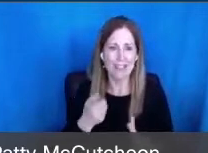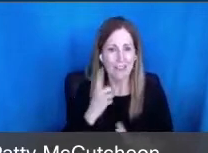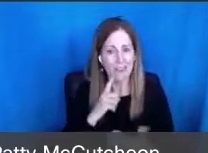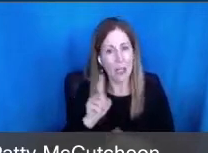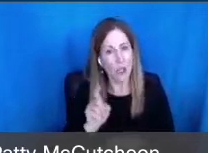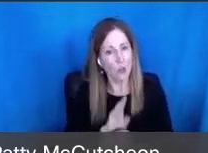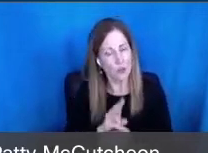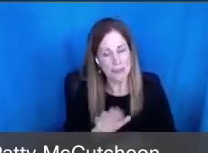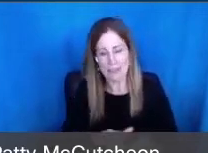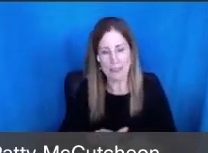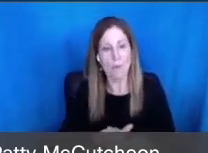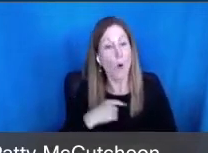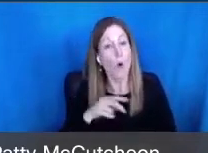a screen reader to take part in this interaction.